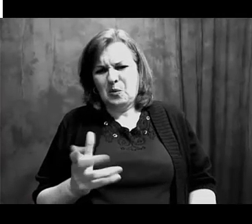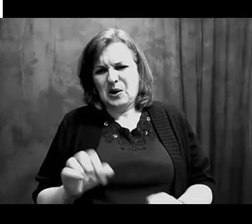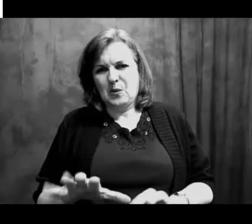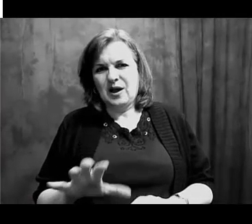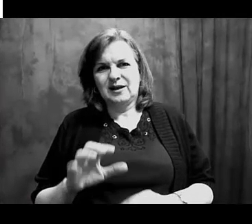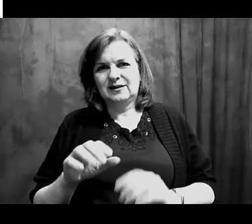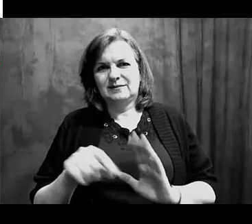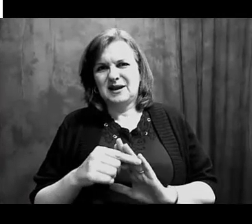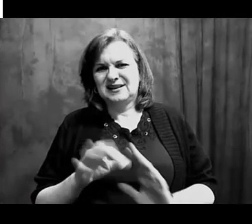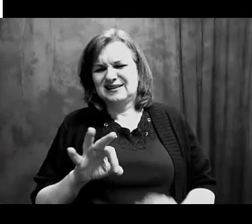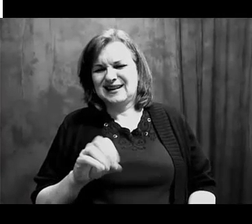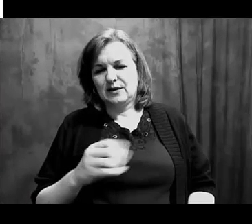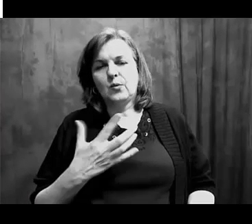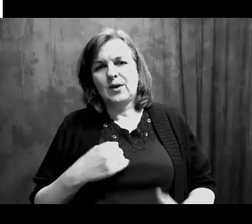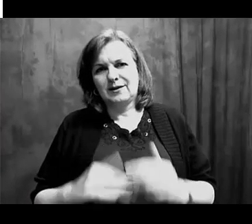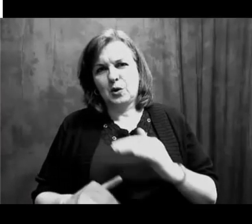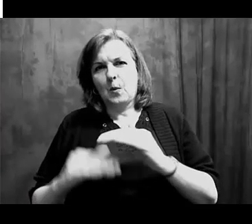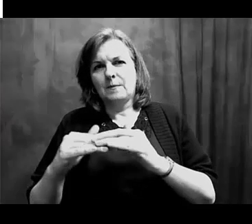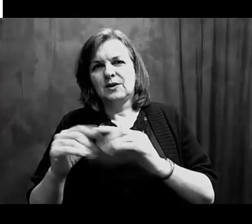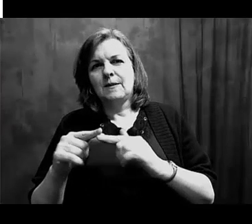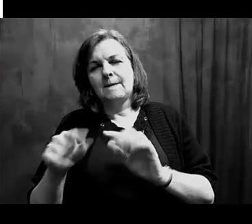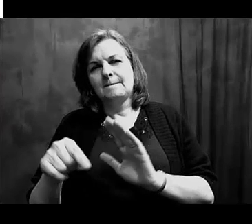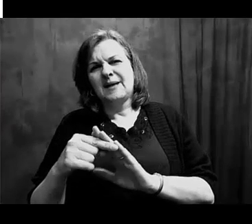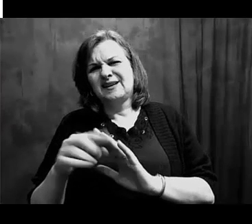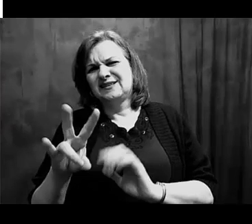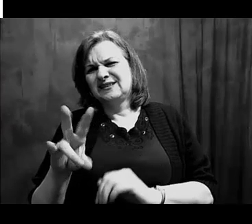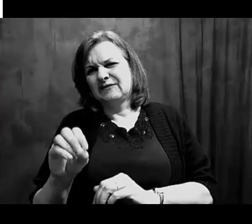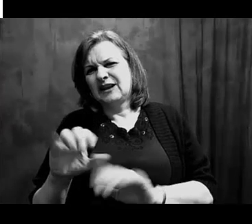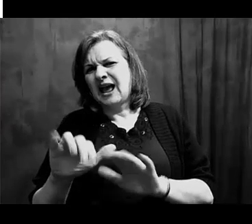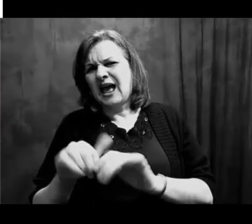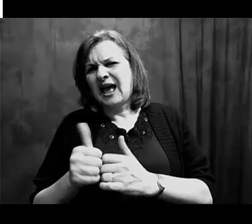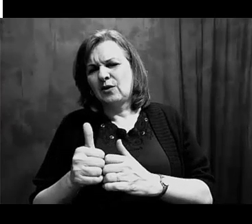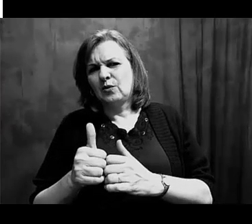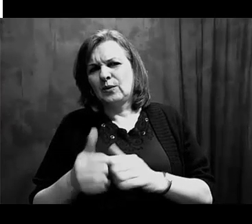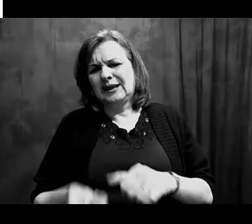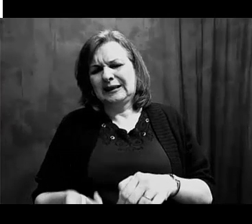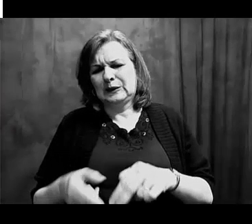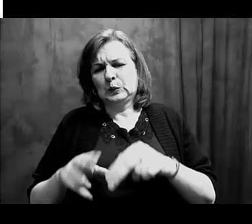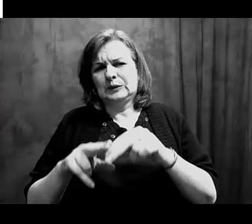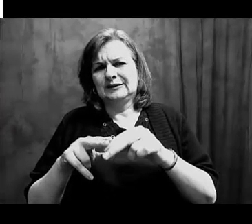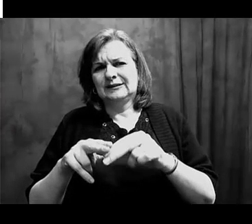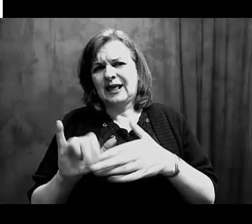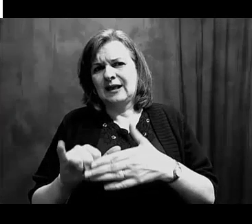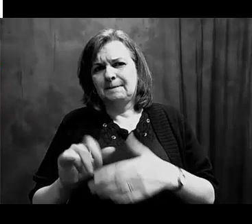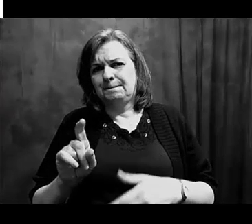we don't wanna be at -90mV! We wanna be at -70mV! so how do we come back?